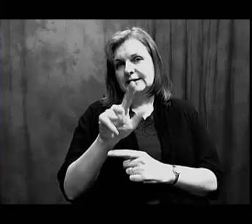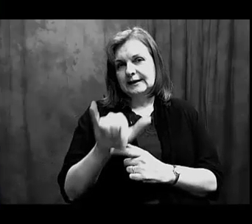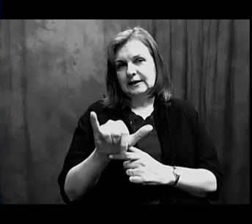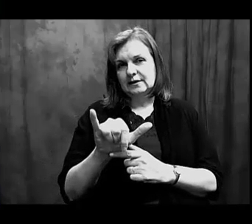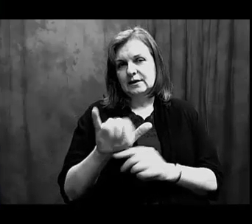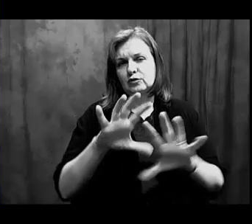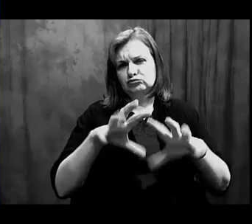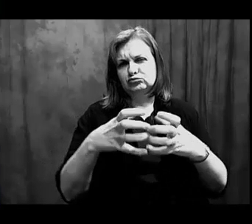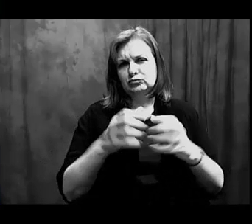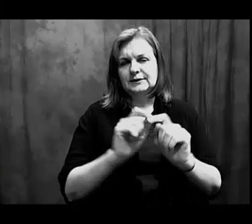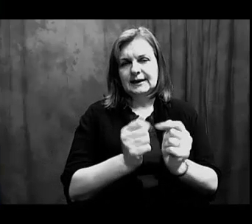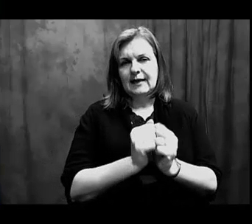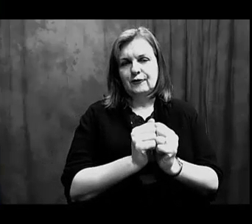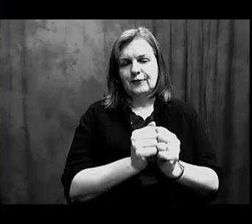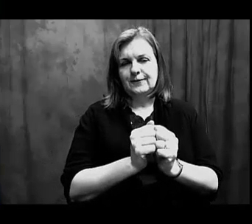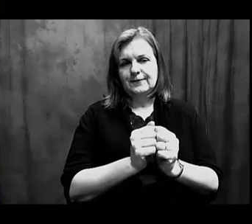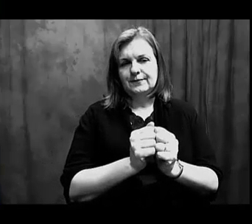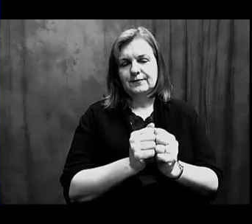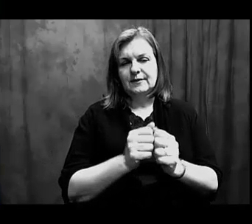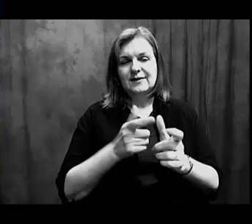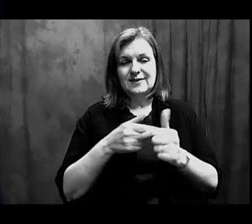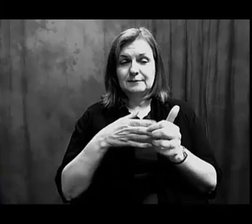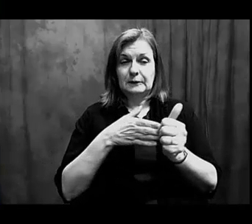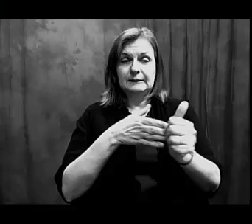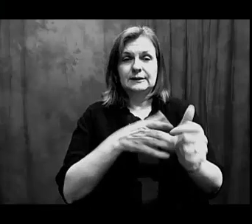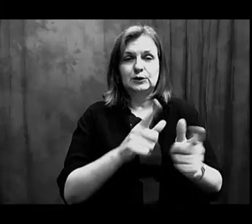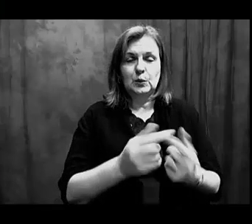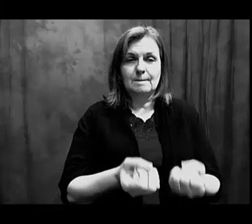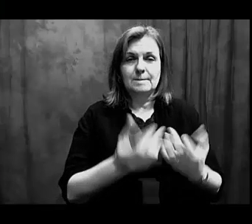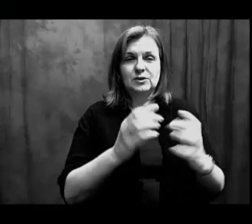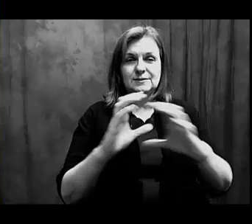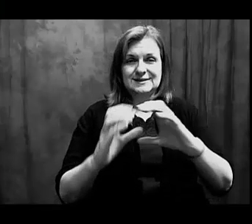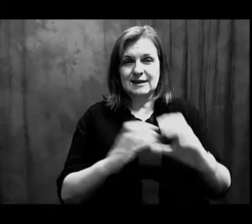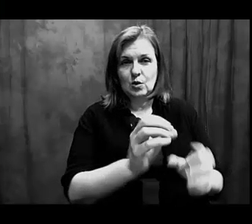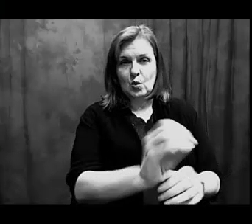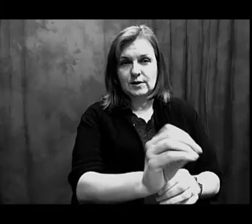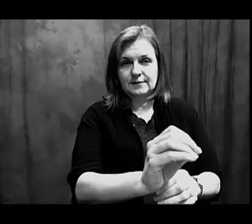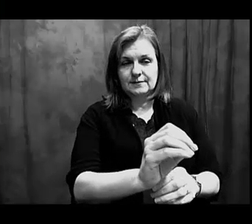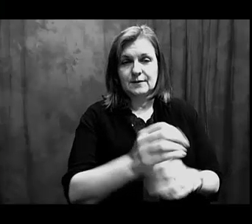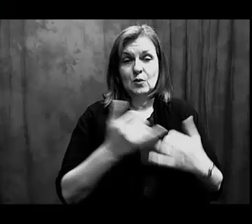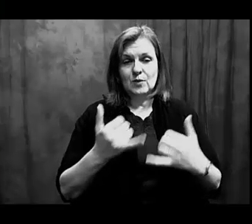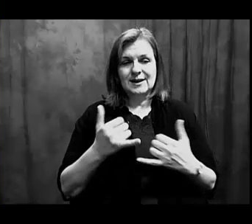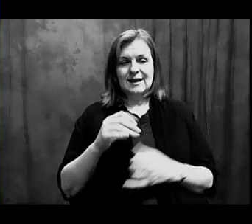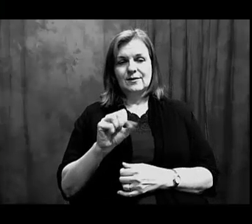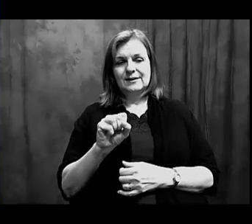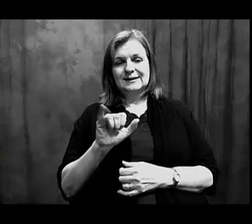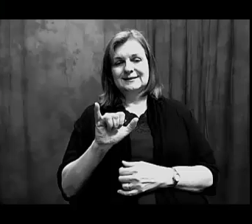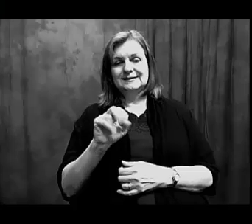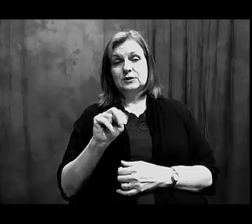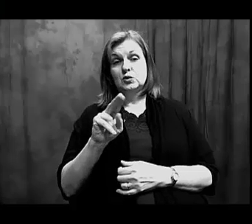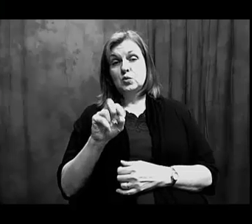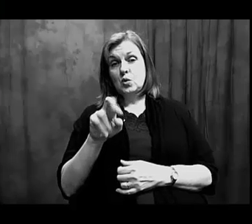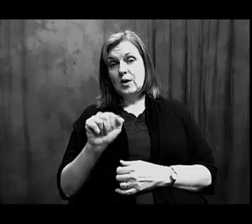development of multicellularity -- now they are still individual cells